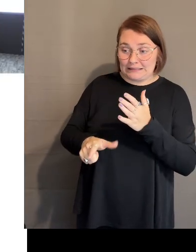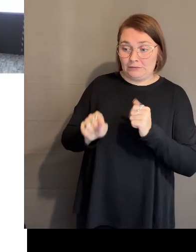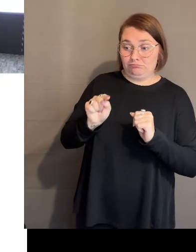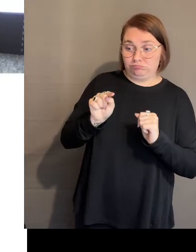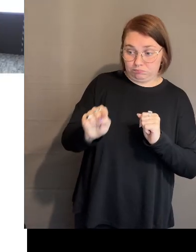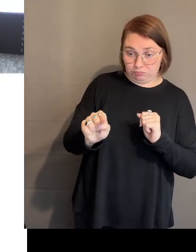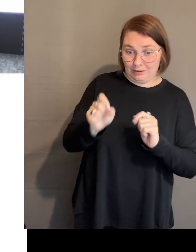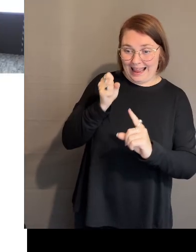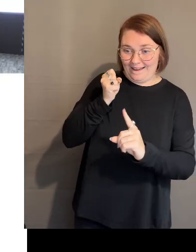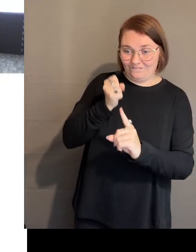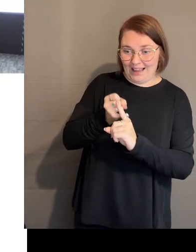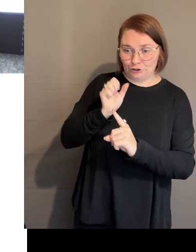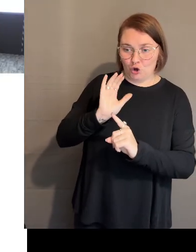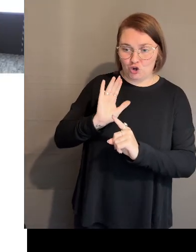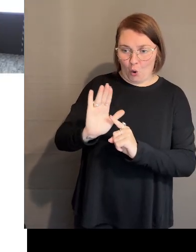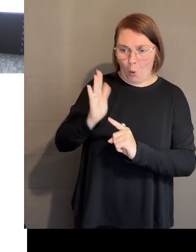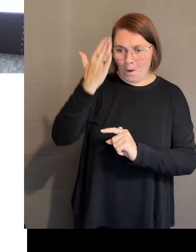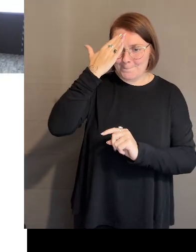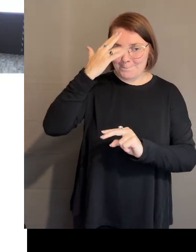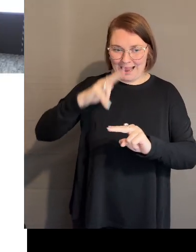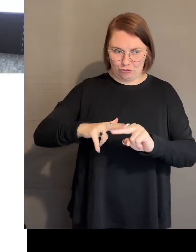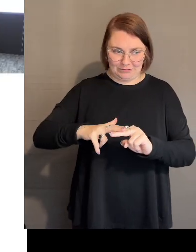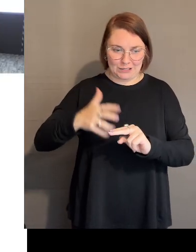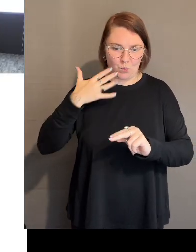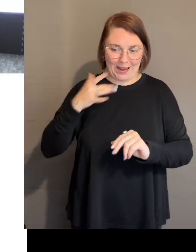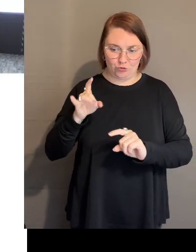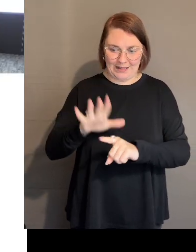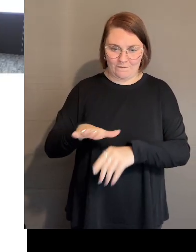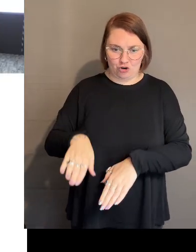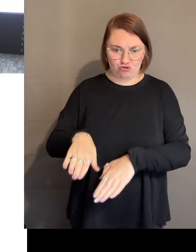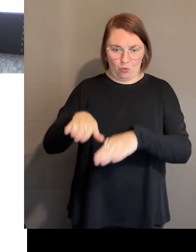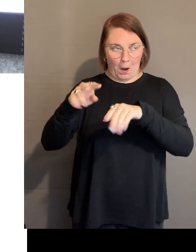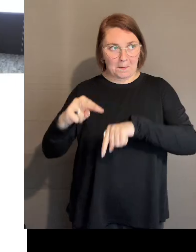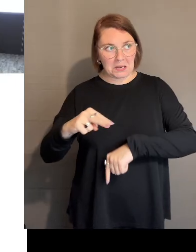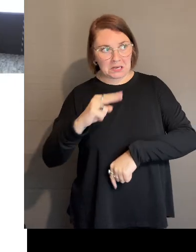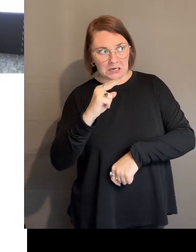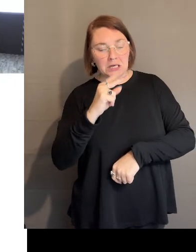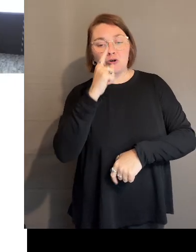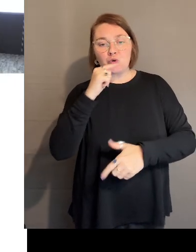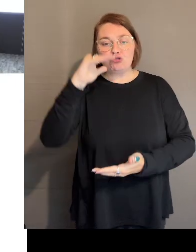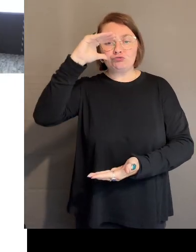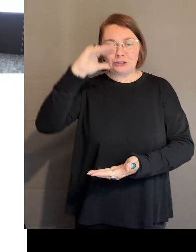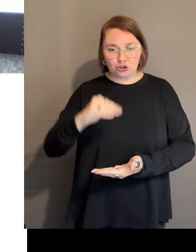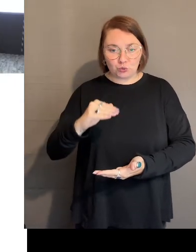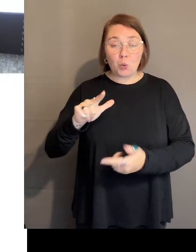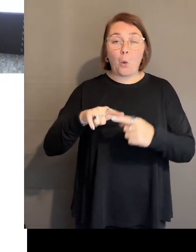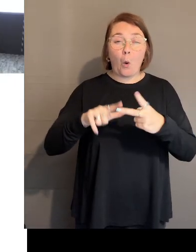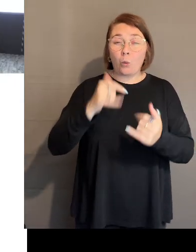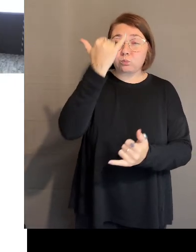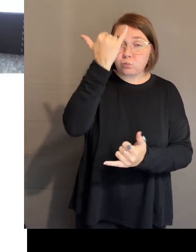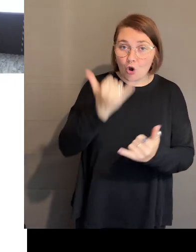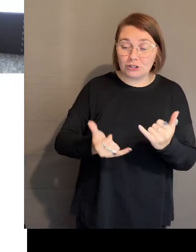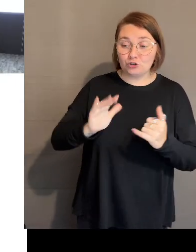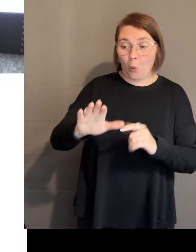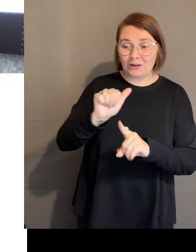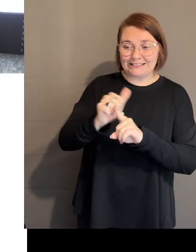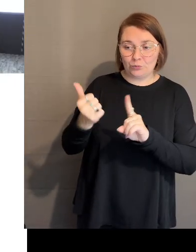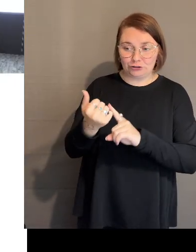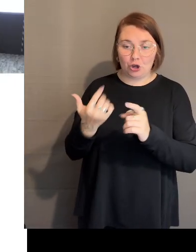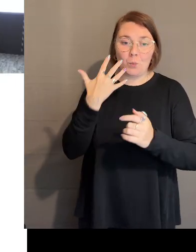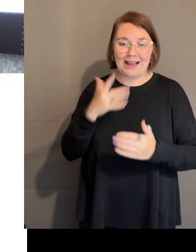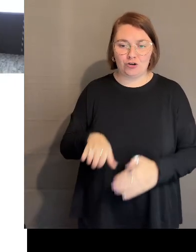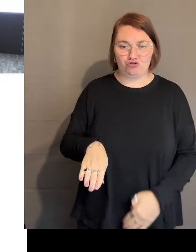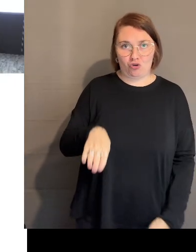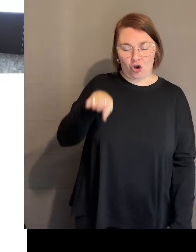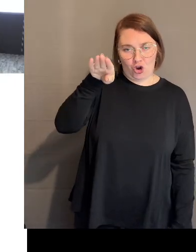affects your parents when growing up. That could reduce or worsen your circumstances growing up.